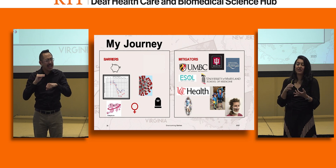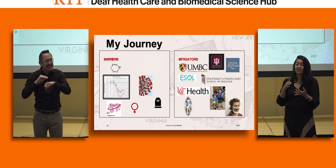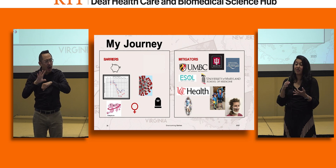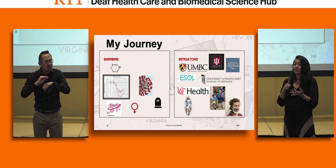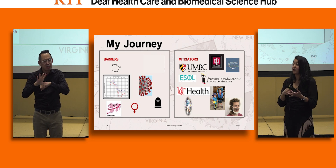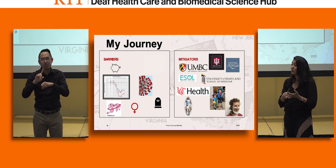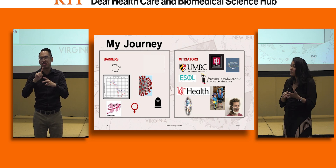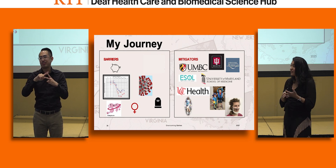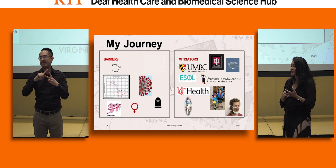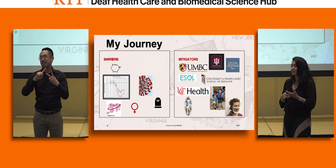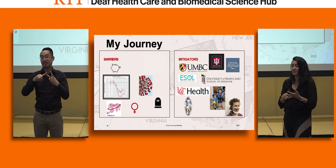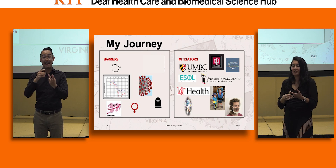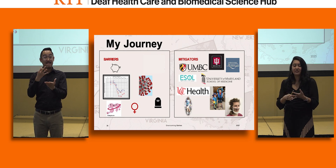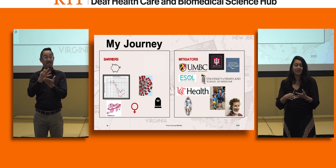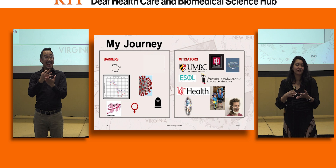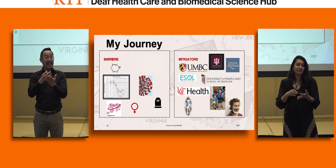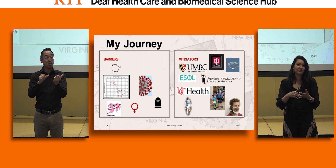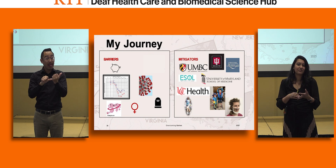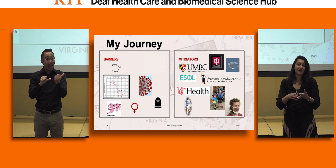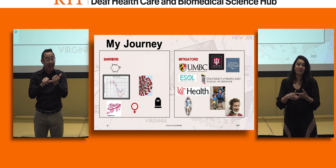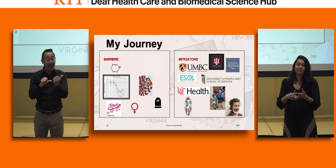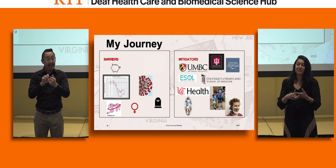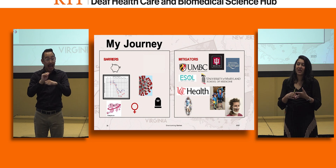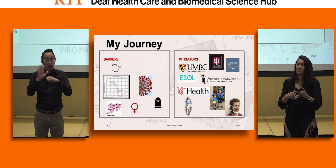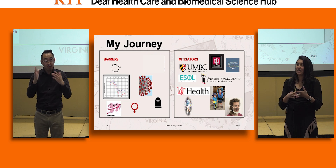we had our own financial aid counselors,